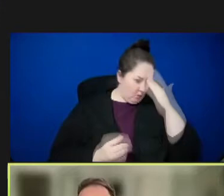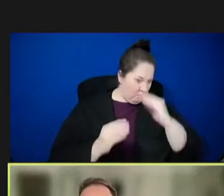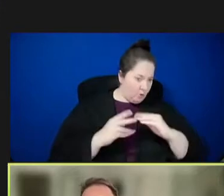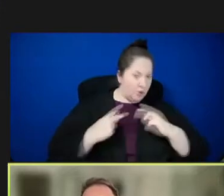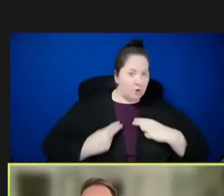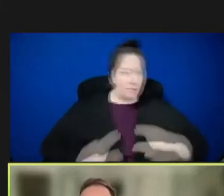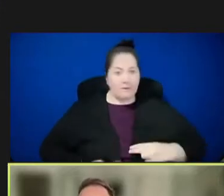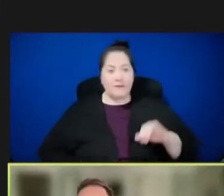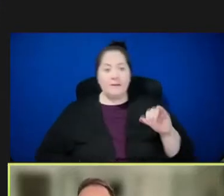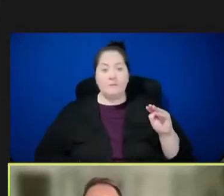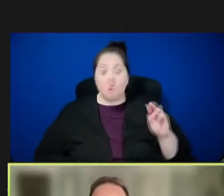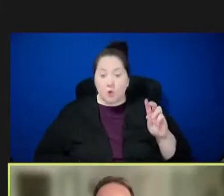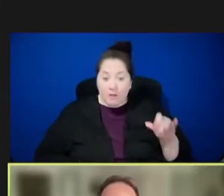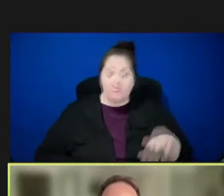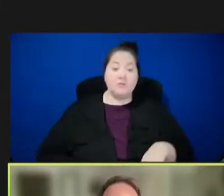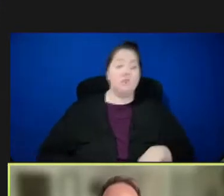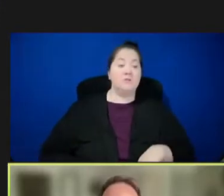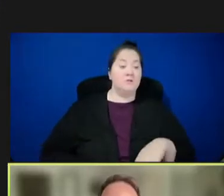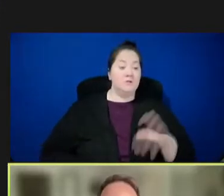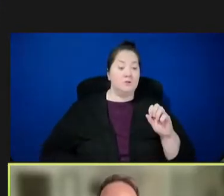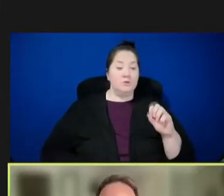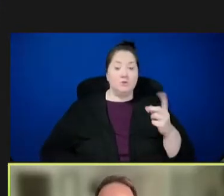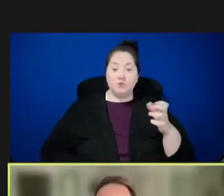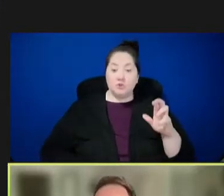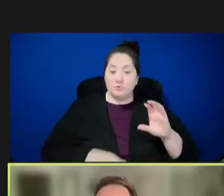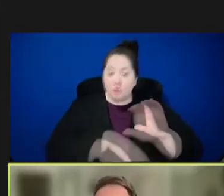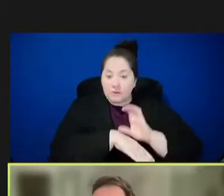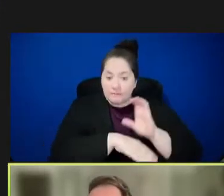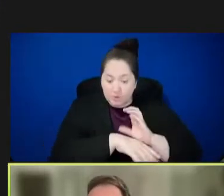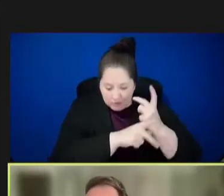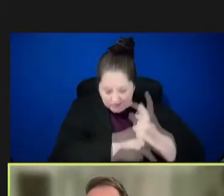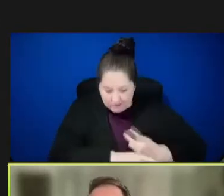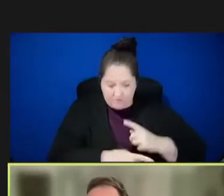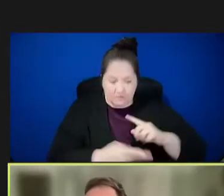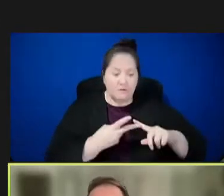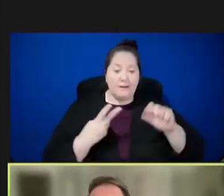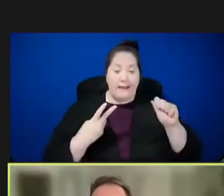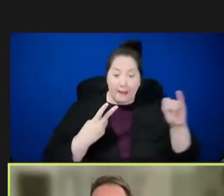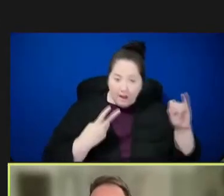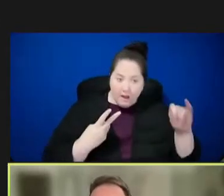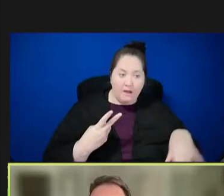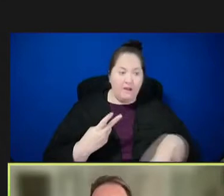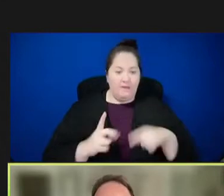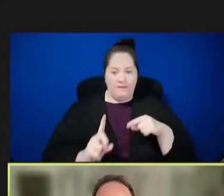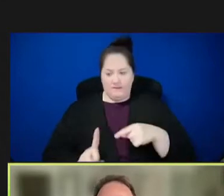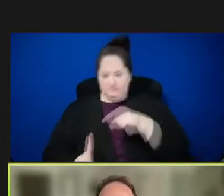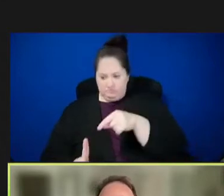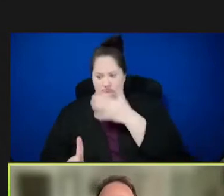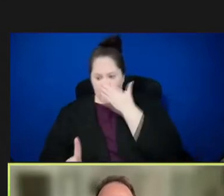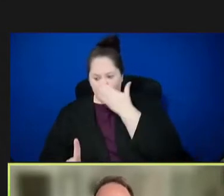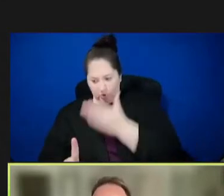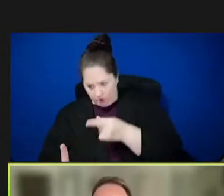supercomputing, using AI to sort of say this is a good target or this isn't a good target and have